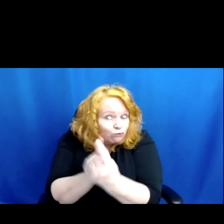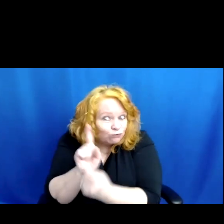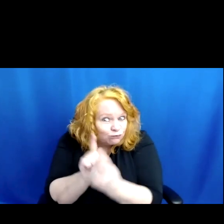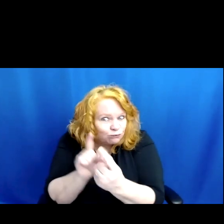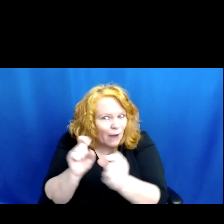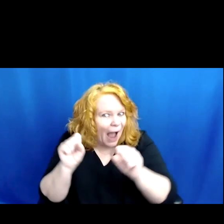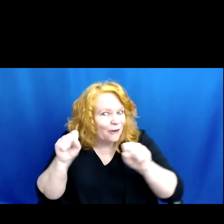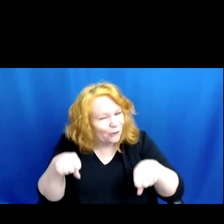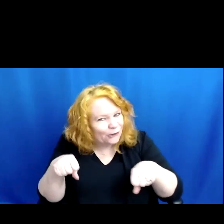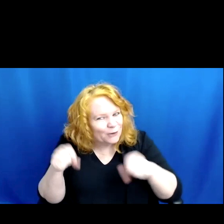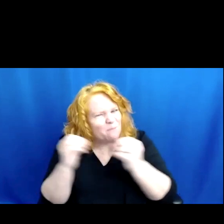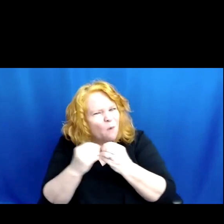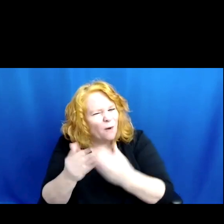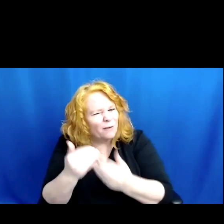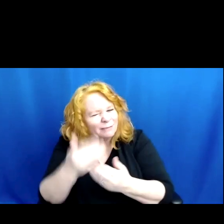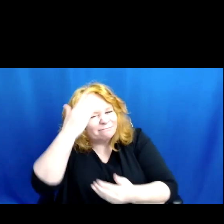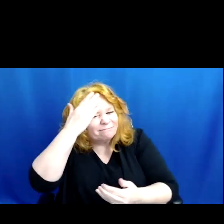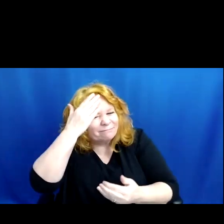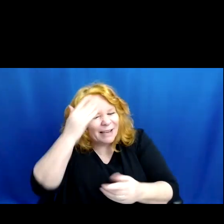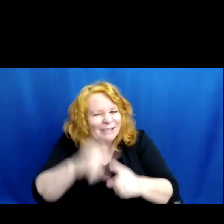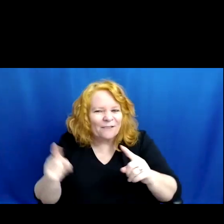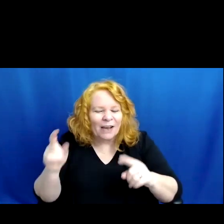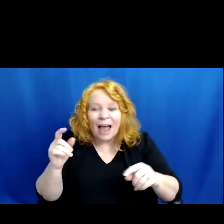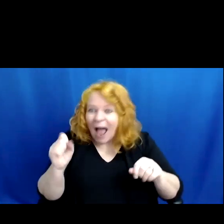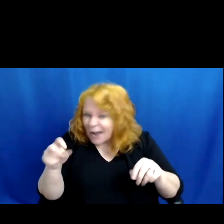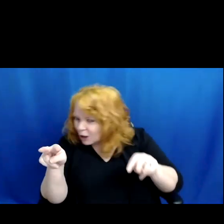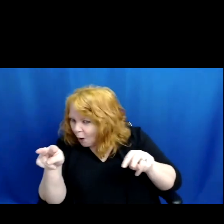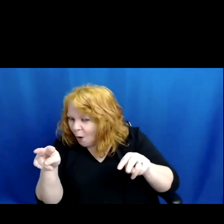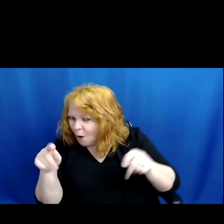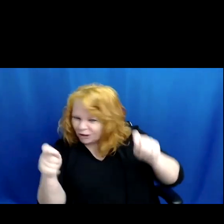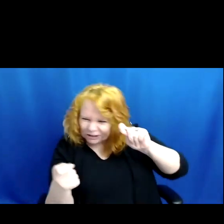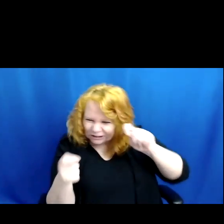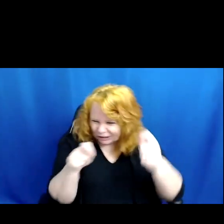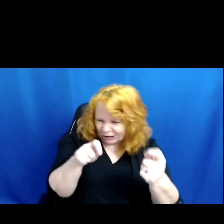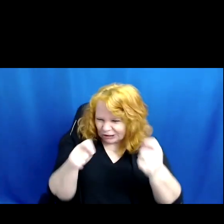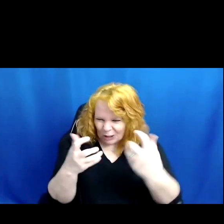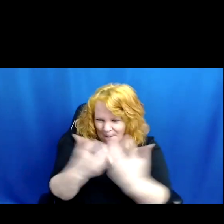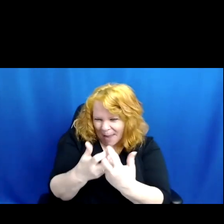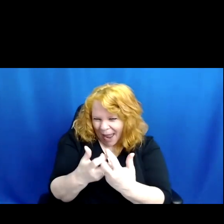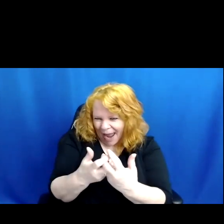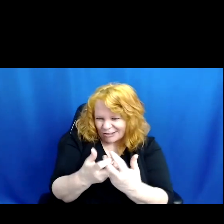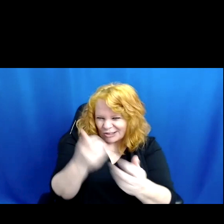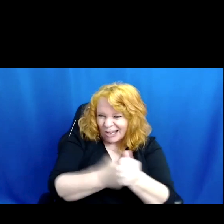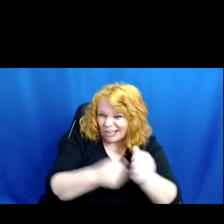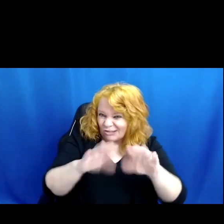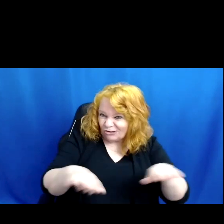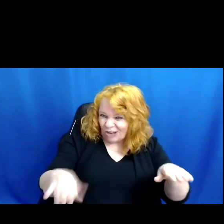would be a different situation, I would be able to tailor and make that situation work specifically for your child.